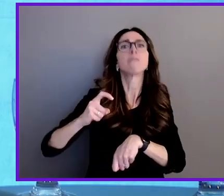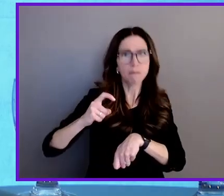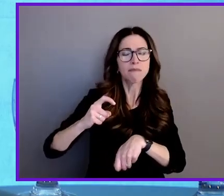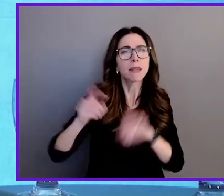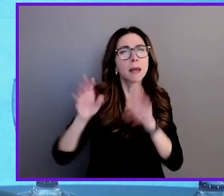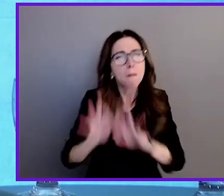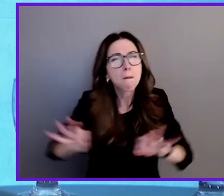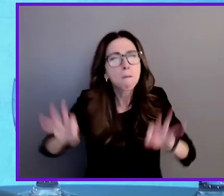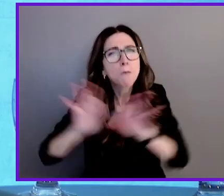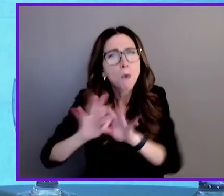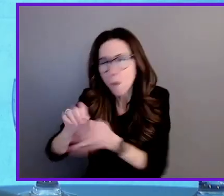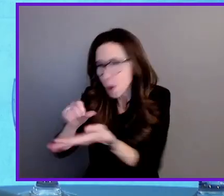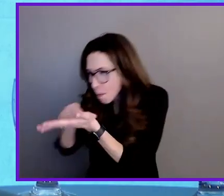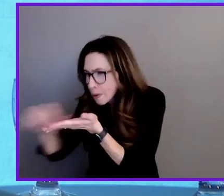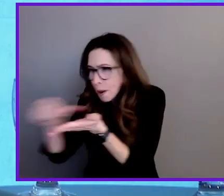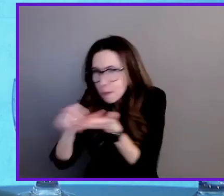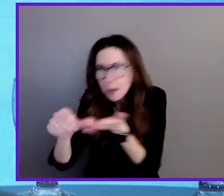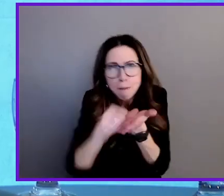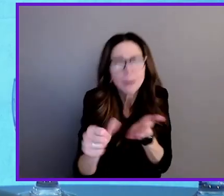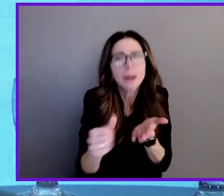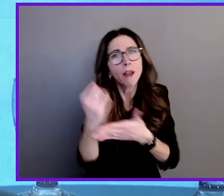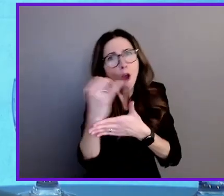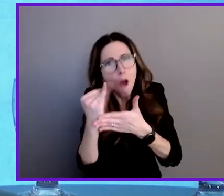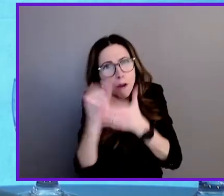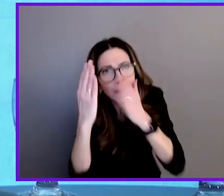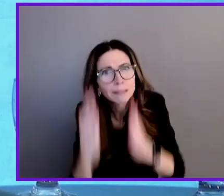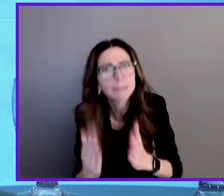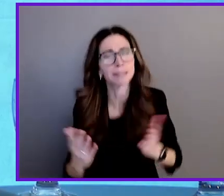We are one of the rare sectors where